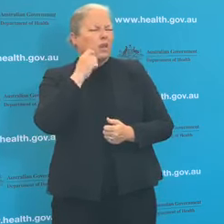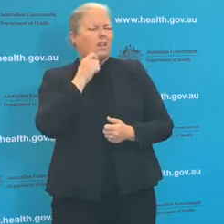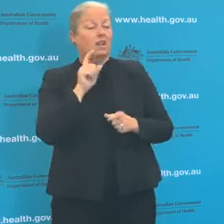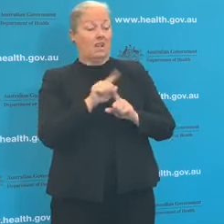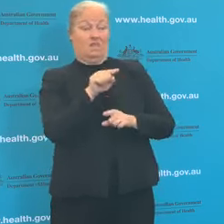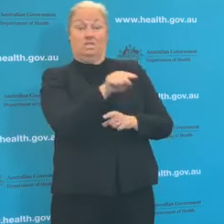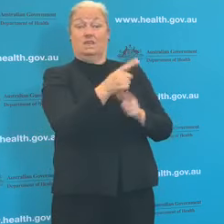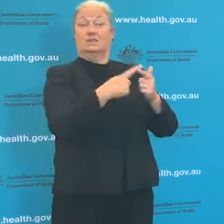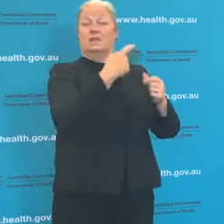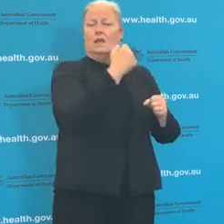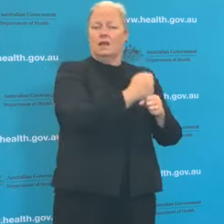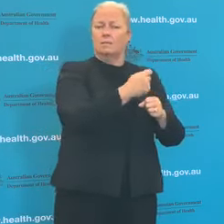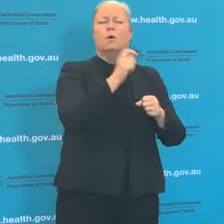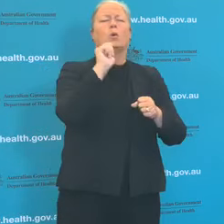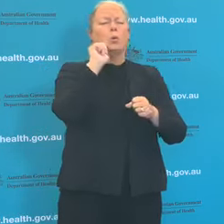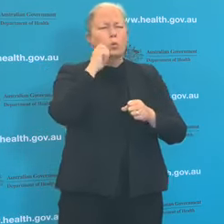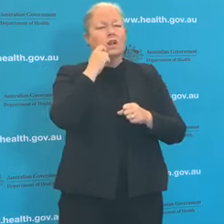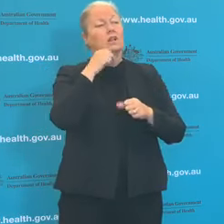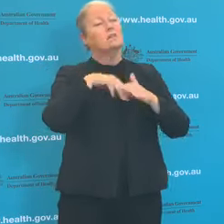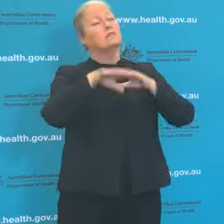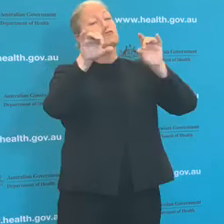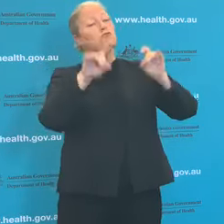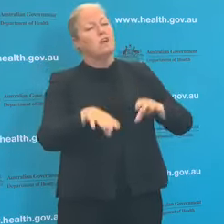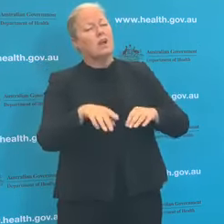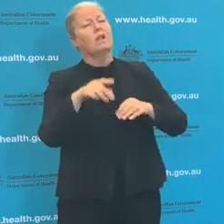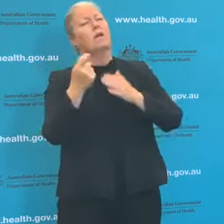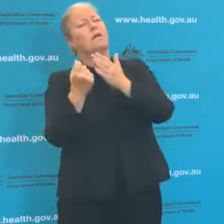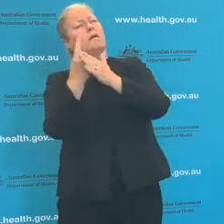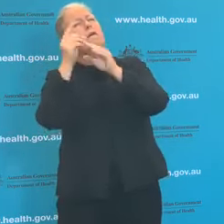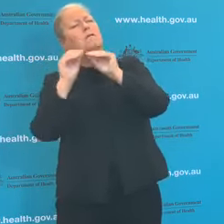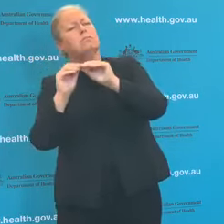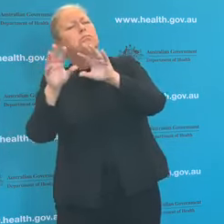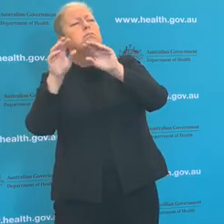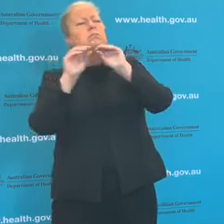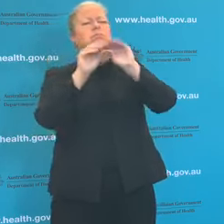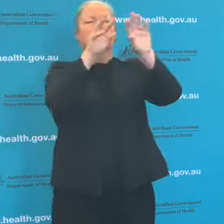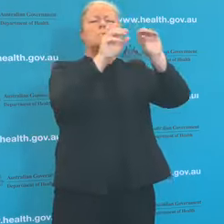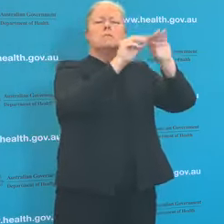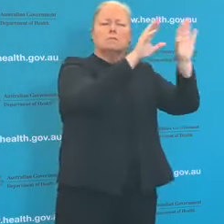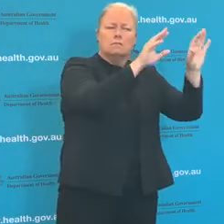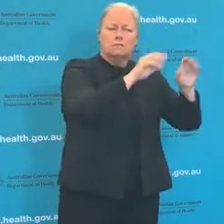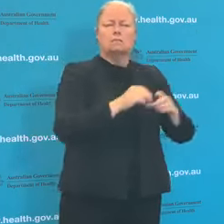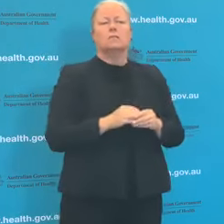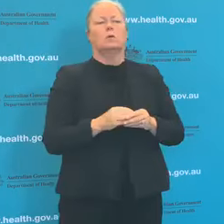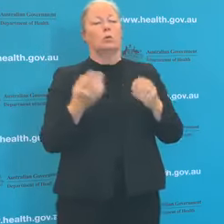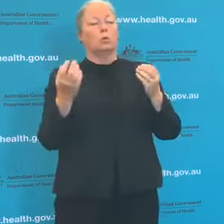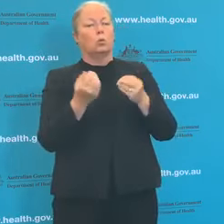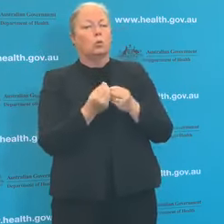particularly if we do relax some of the measures. We will likely see outbreaks and